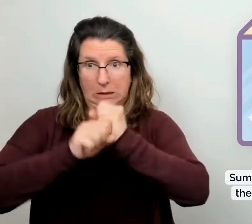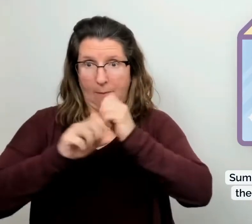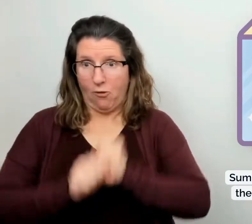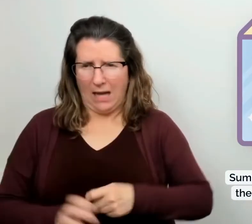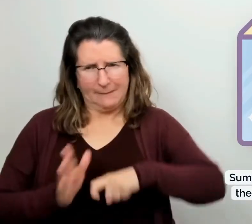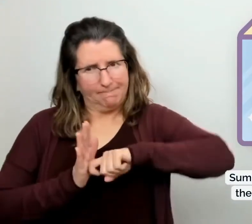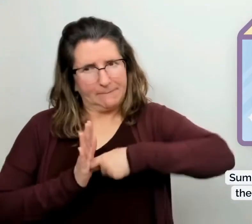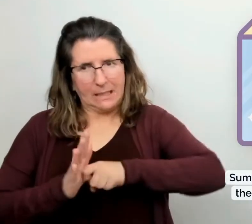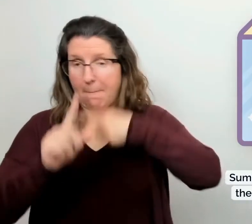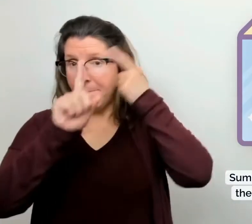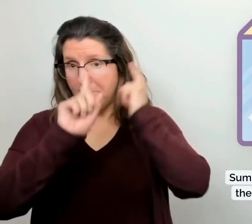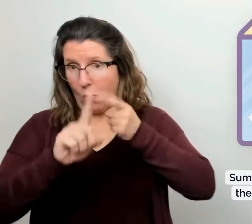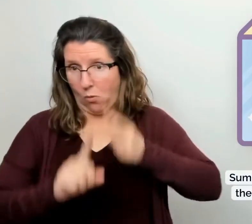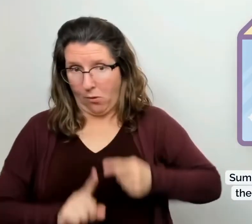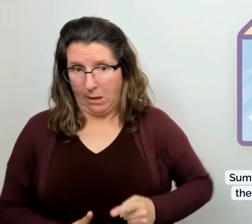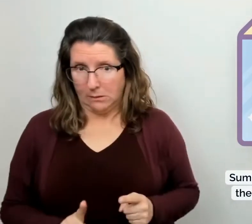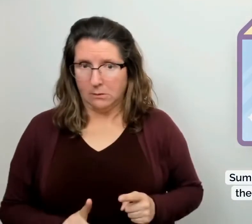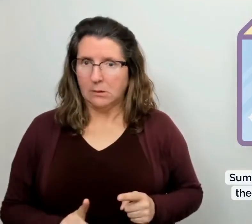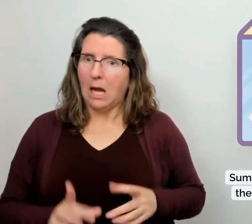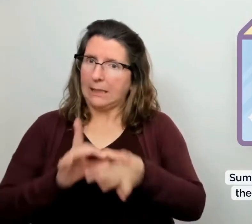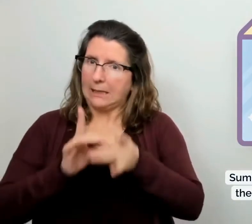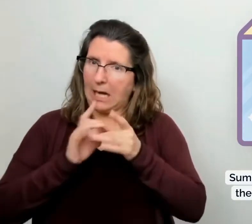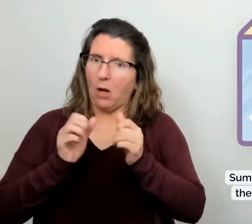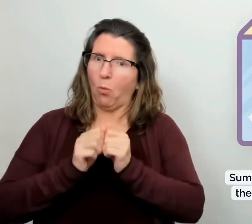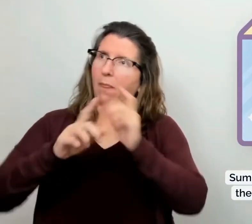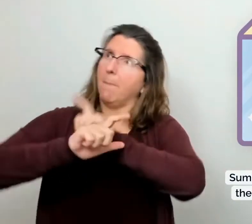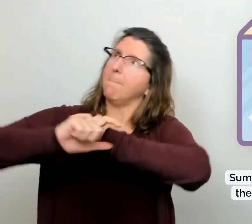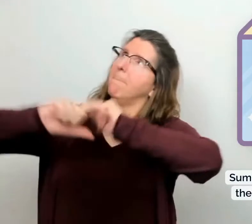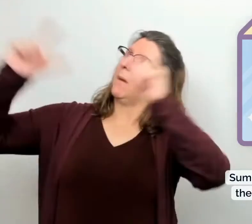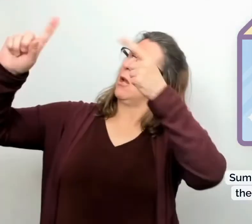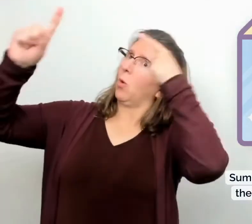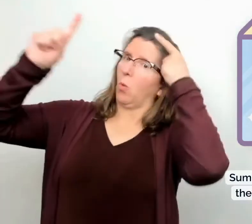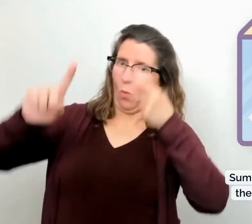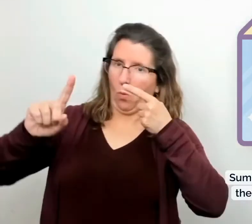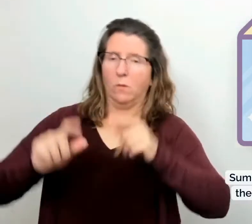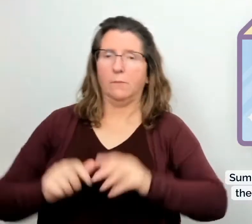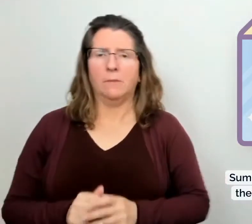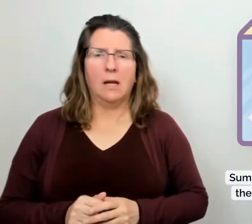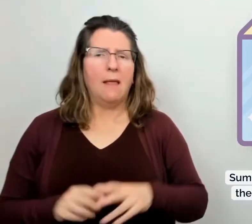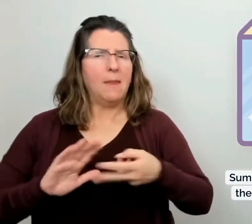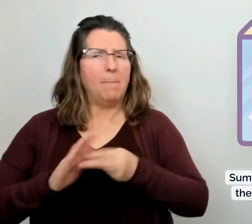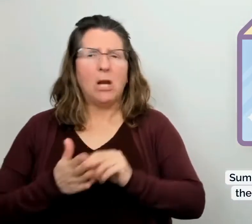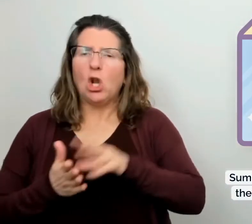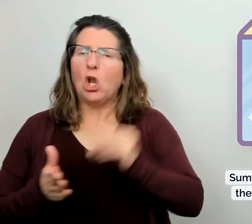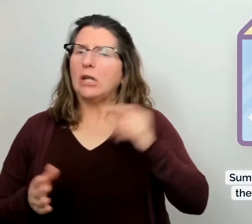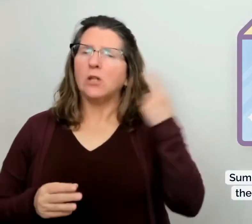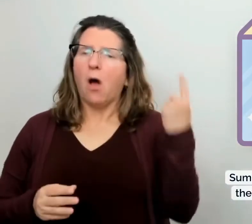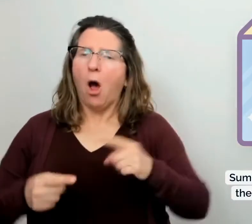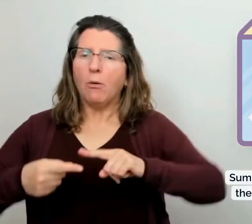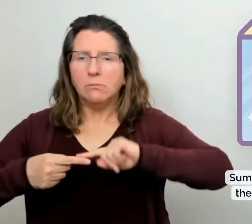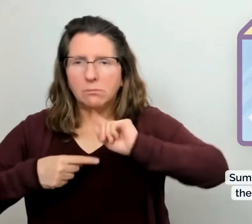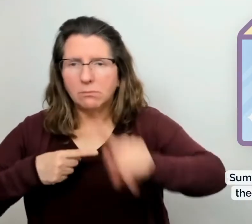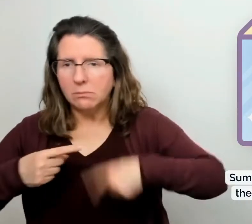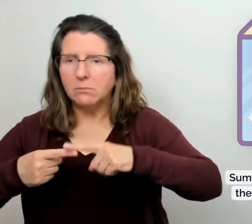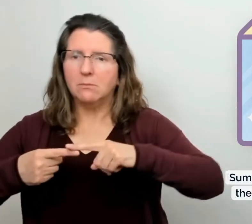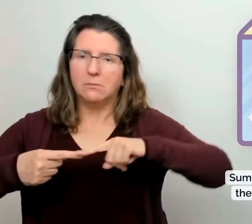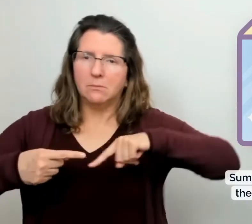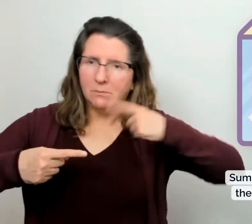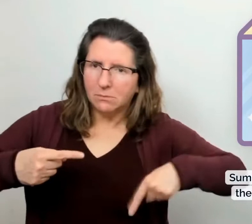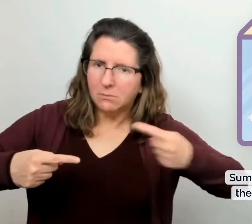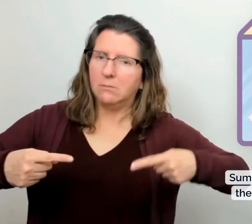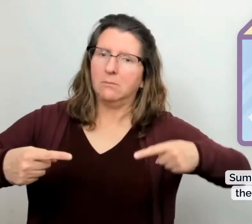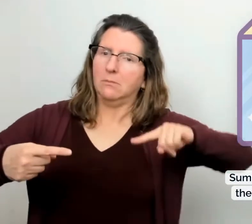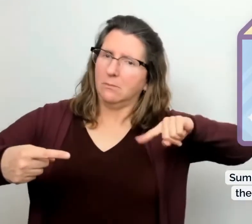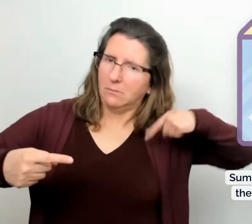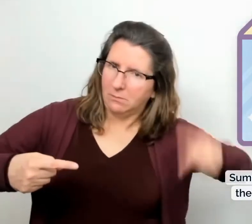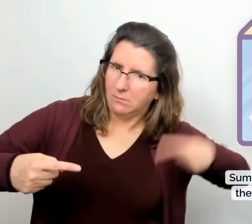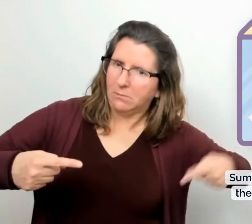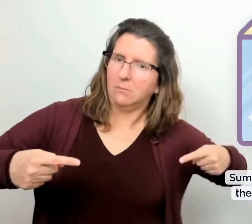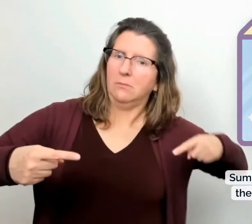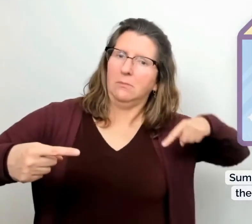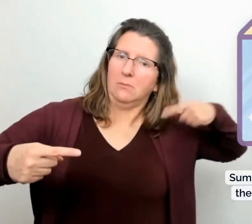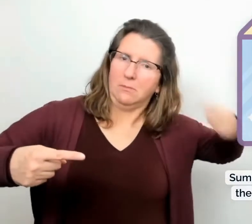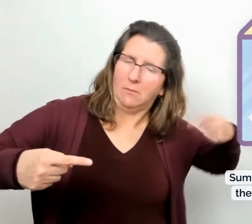You need to summarize key points throughout the learning activity and tie these back to the larger learning goal.